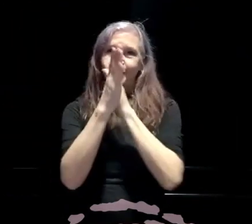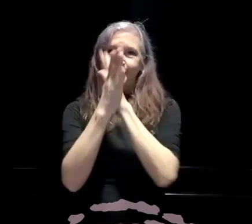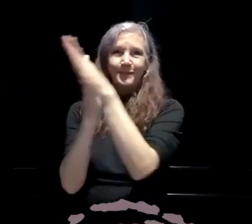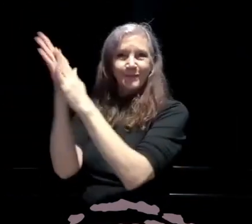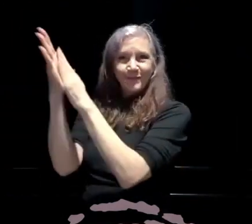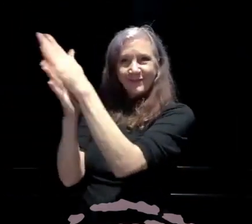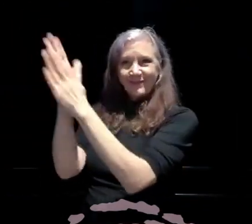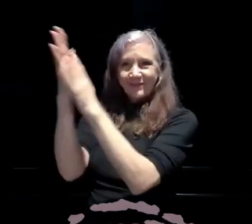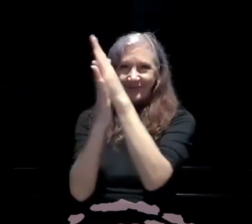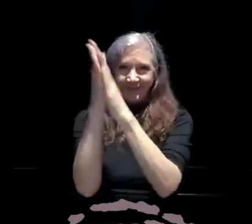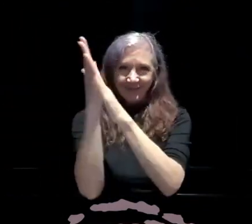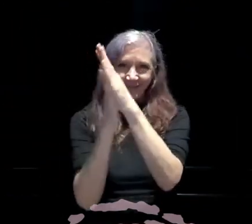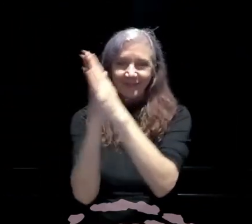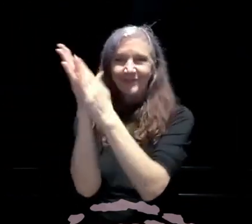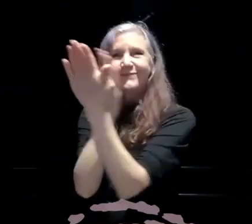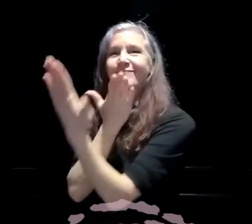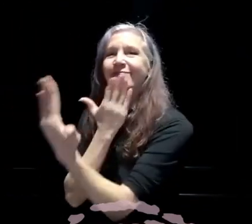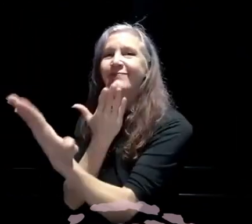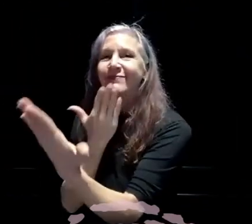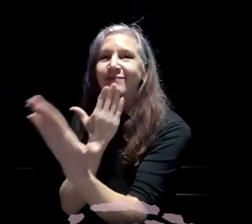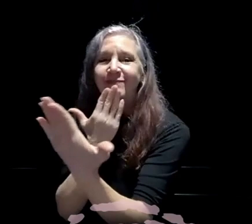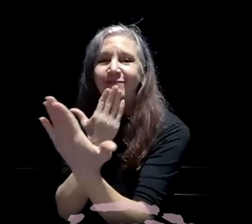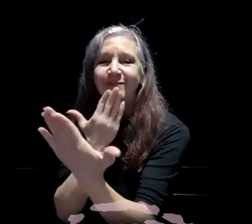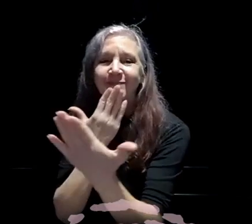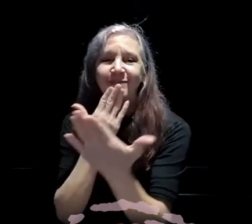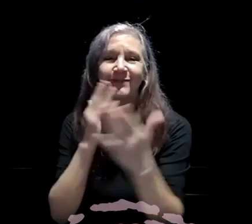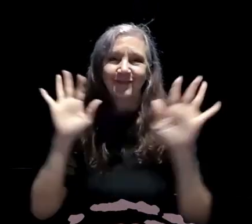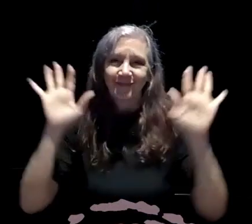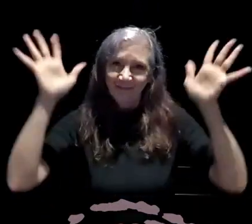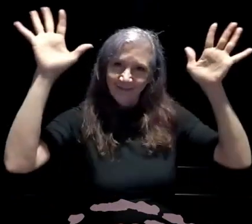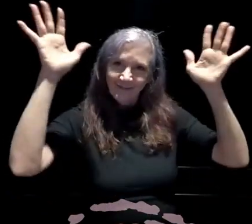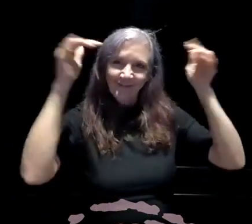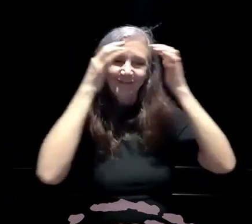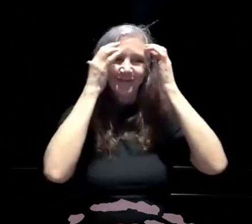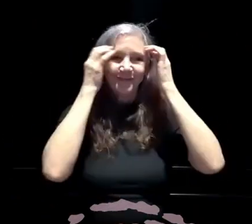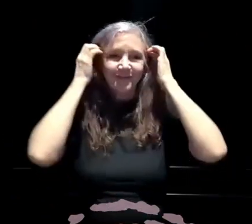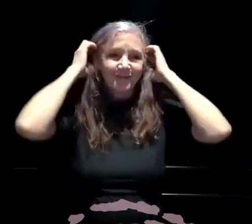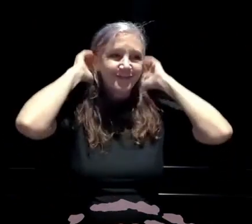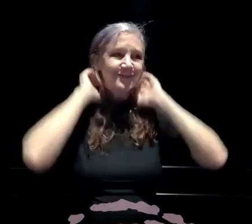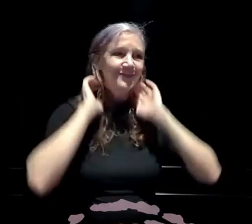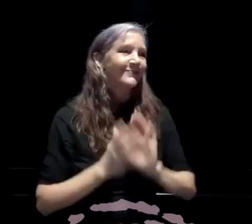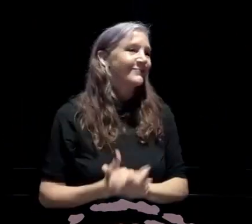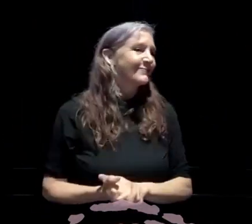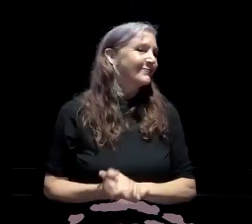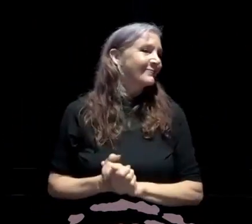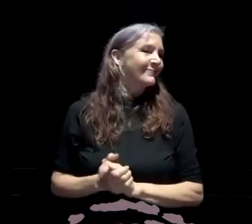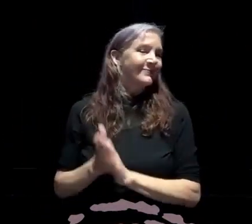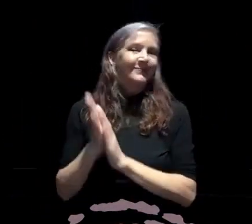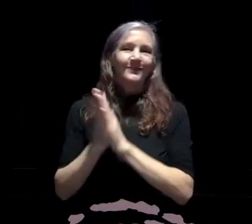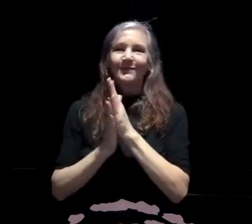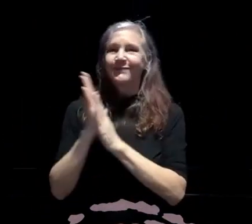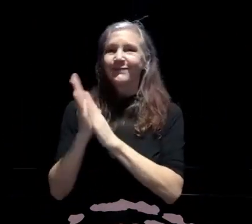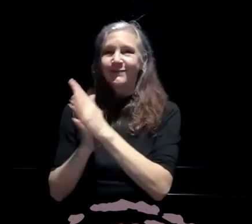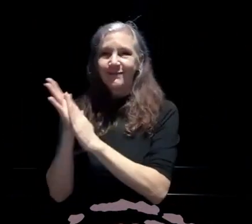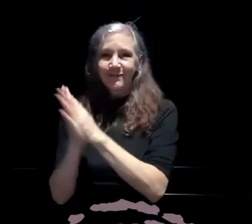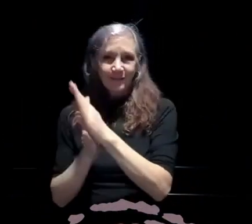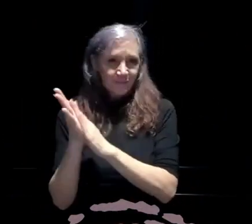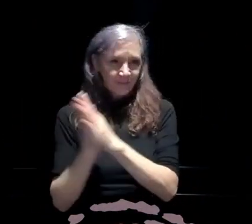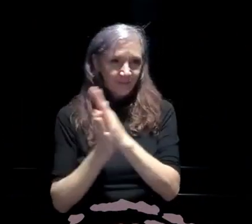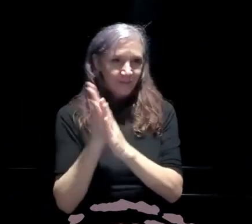Yes Thank you so much for joining in.